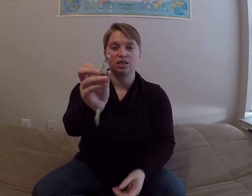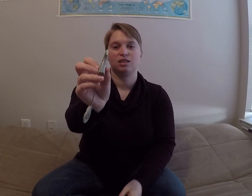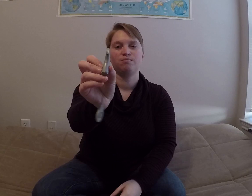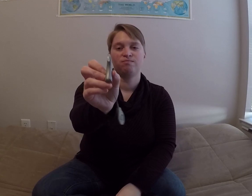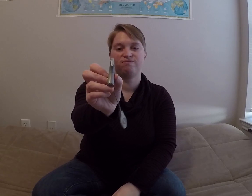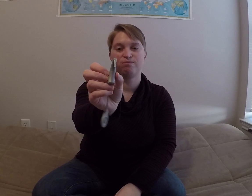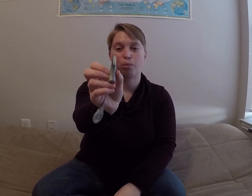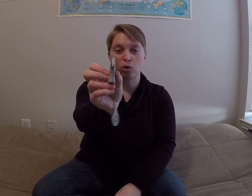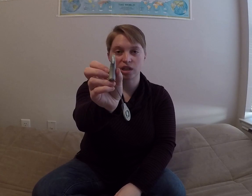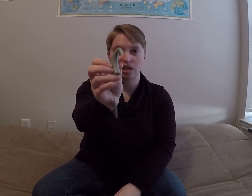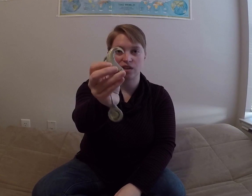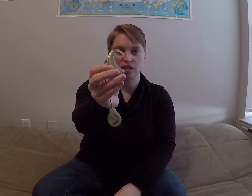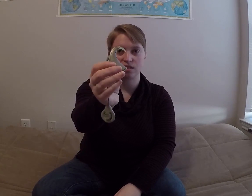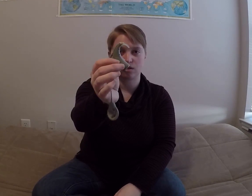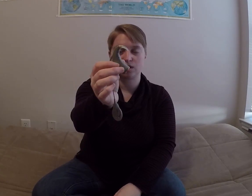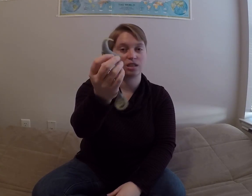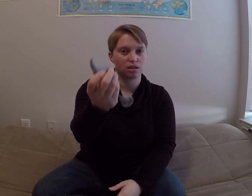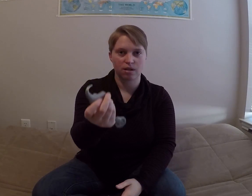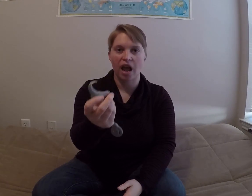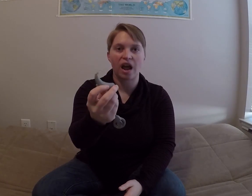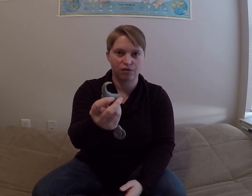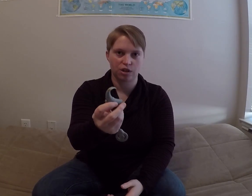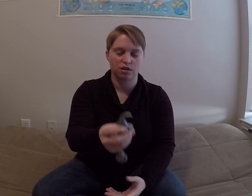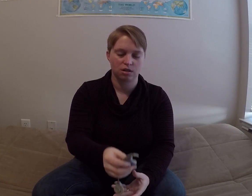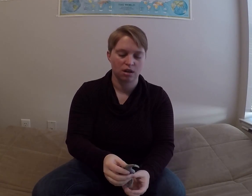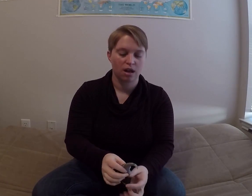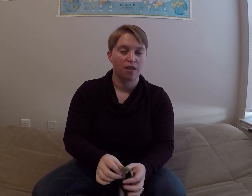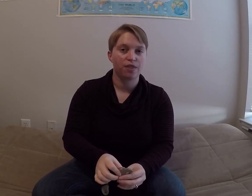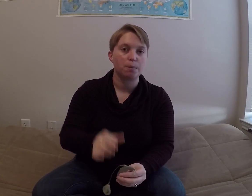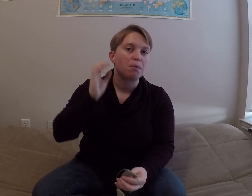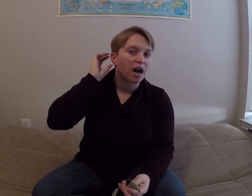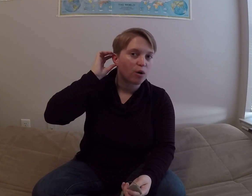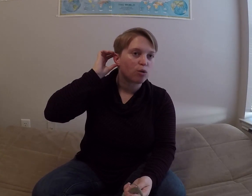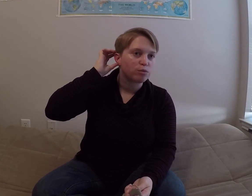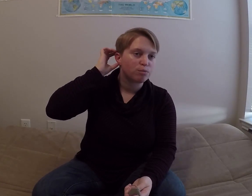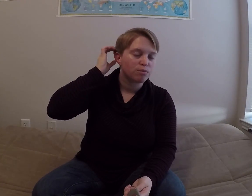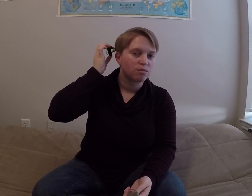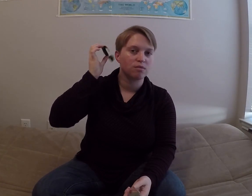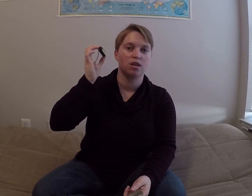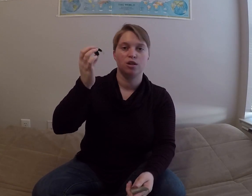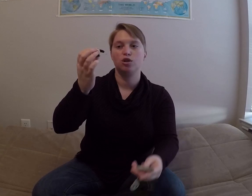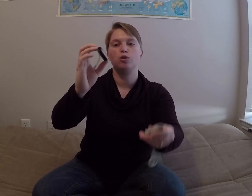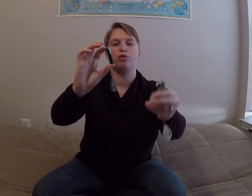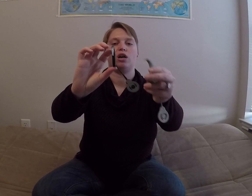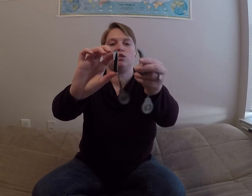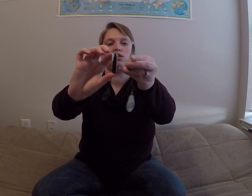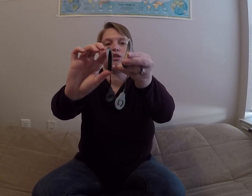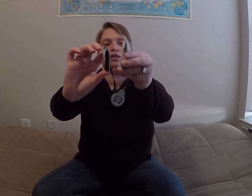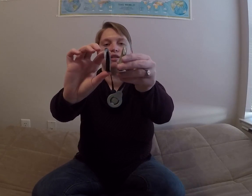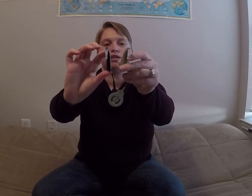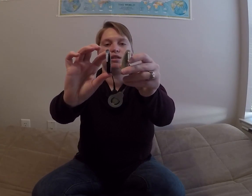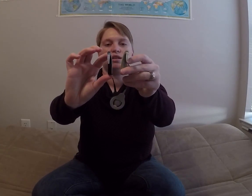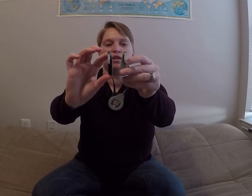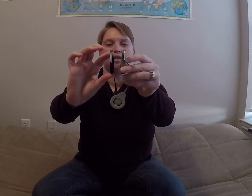This bulky thing, heavier than my own new processor.